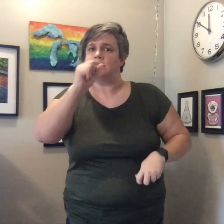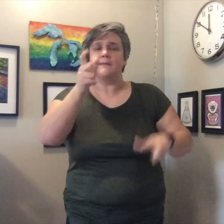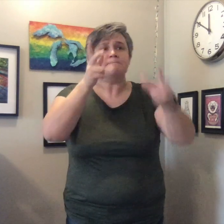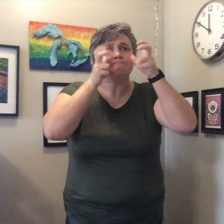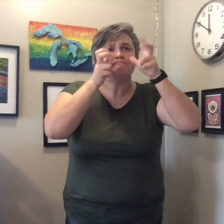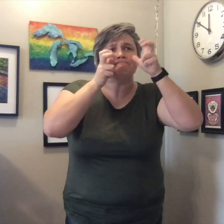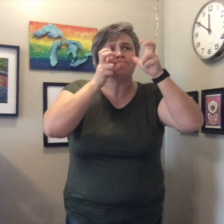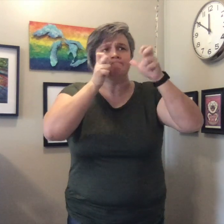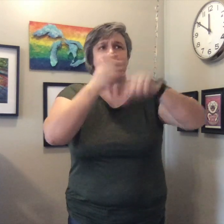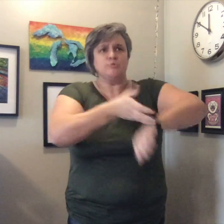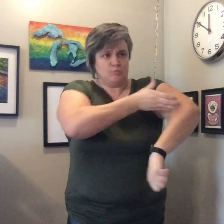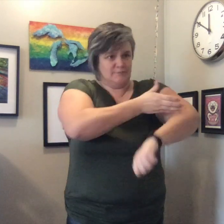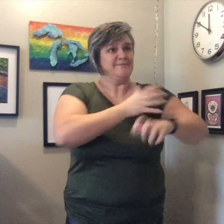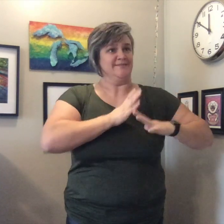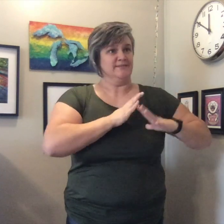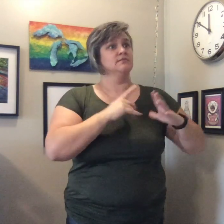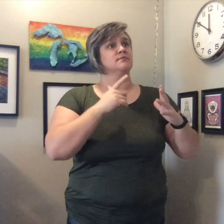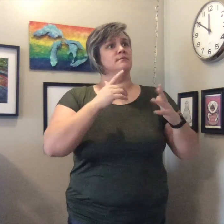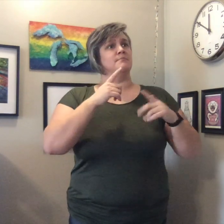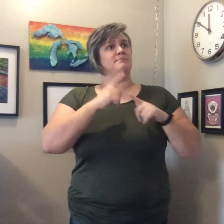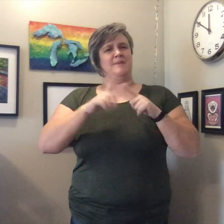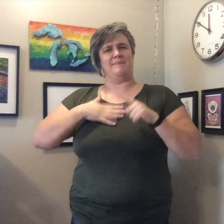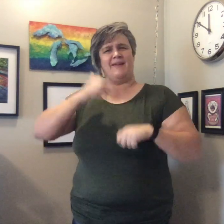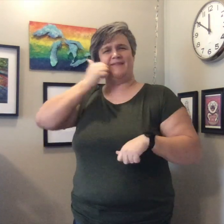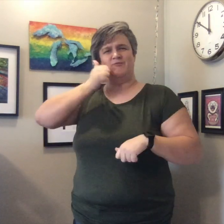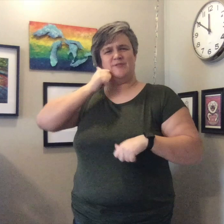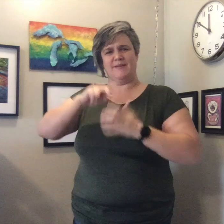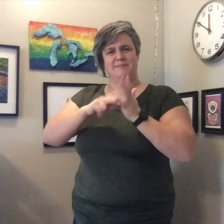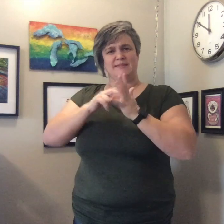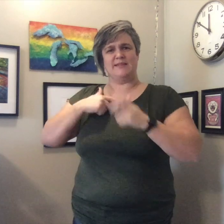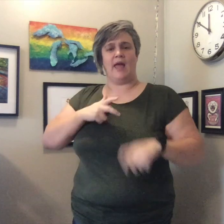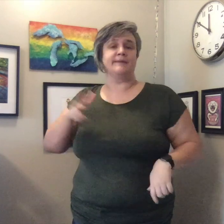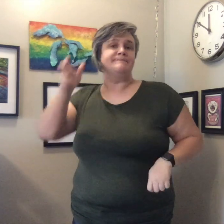that's a great goal! However, if I try to improve that goal